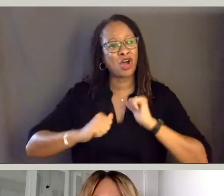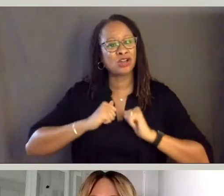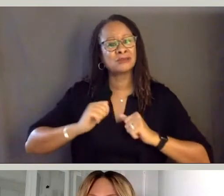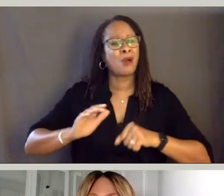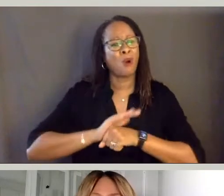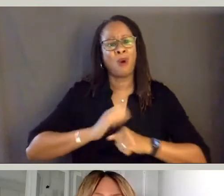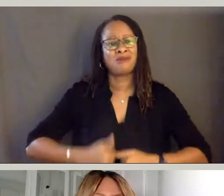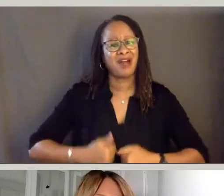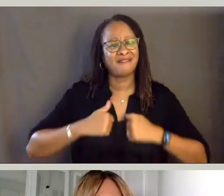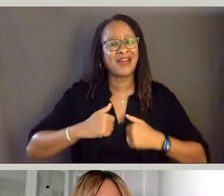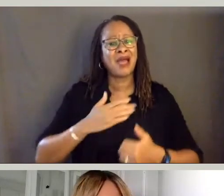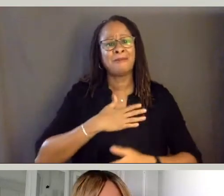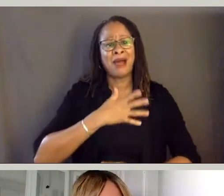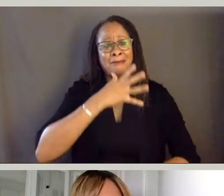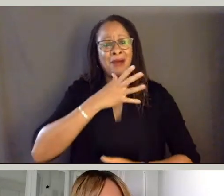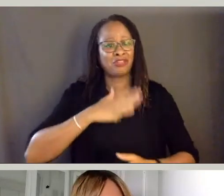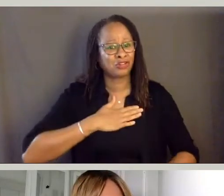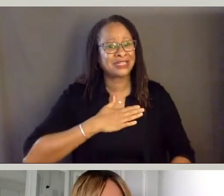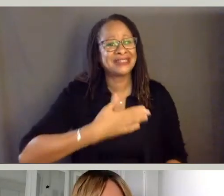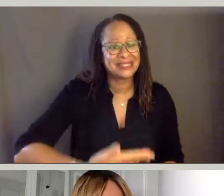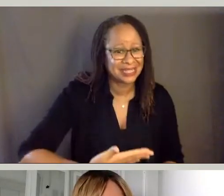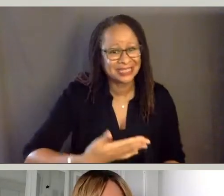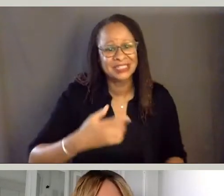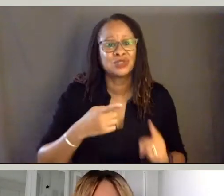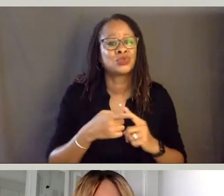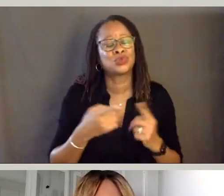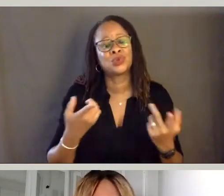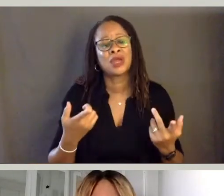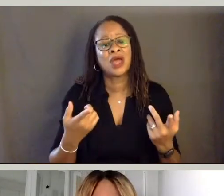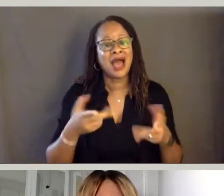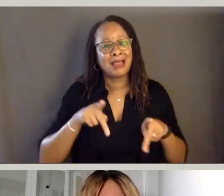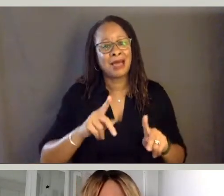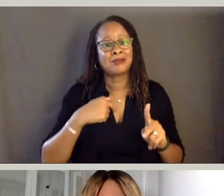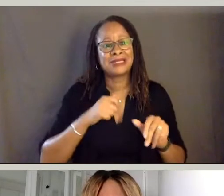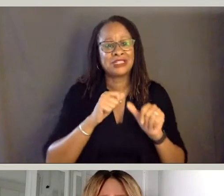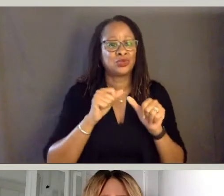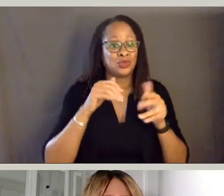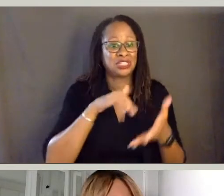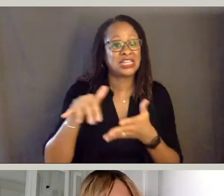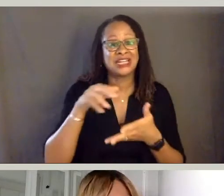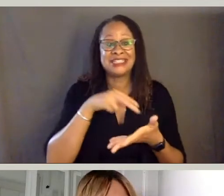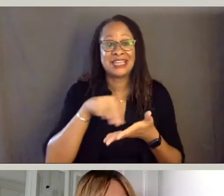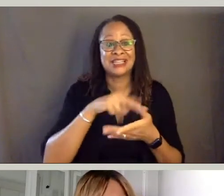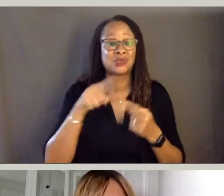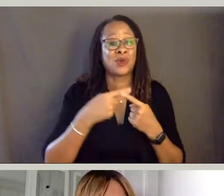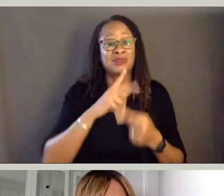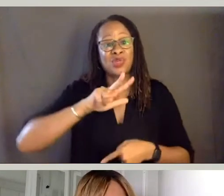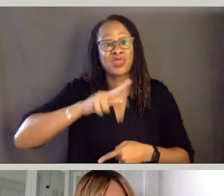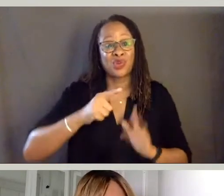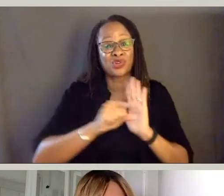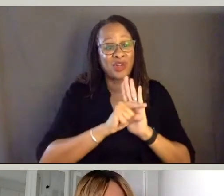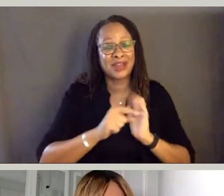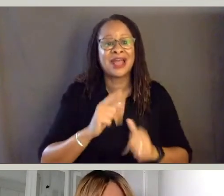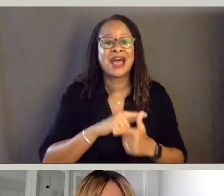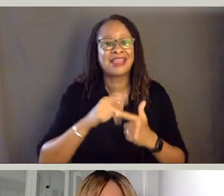that my mother consented to allowing me to study dance when I was in third grade, and then there was this amazing arts program